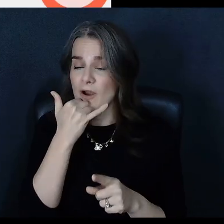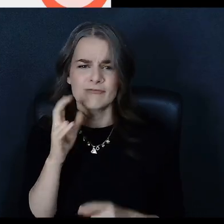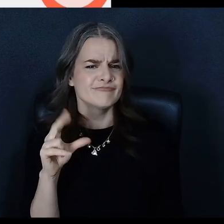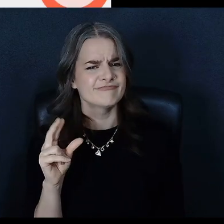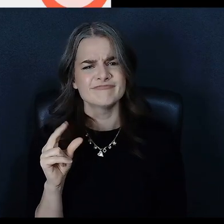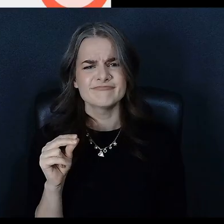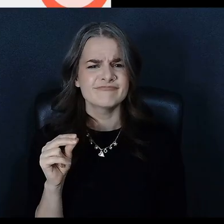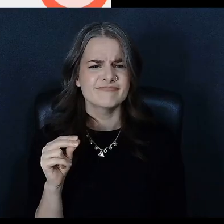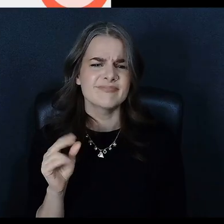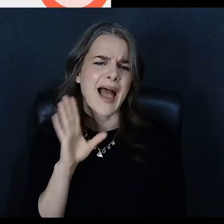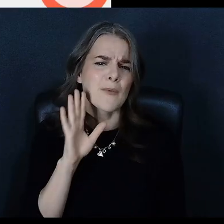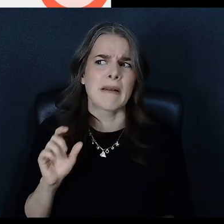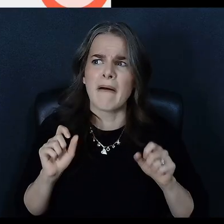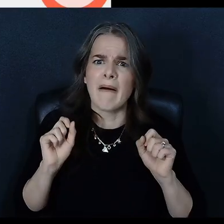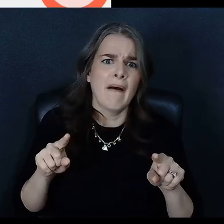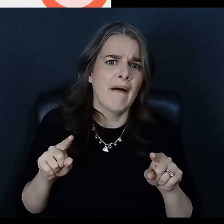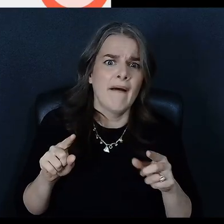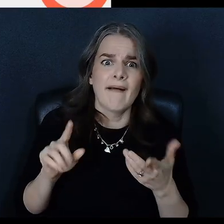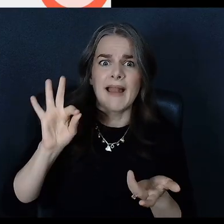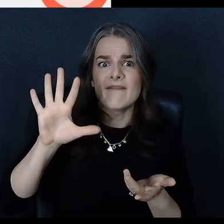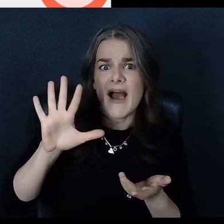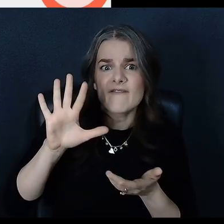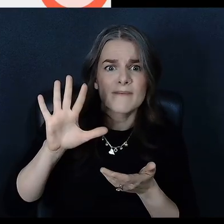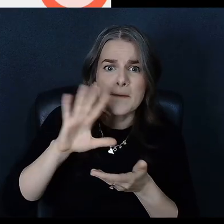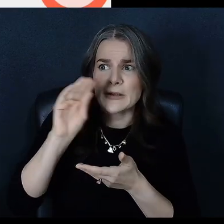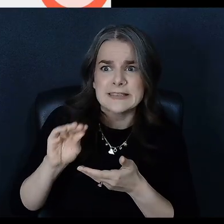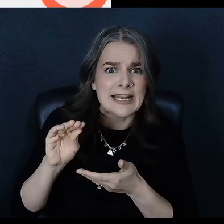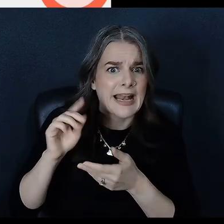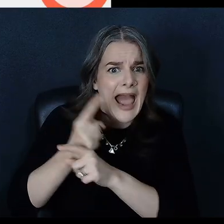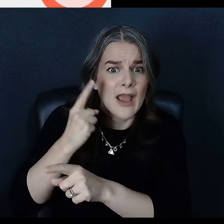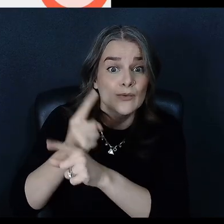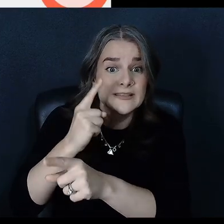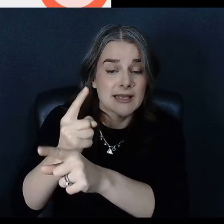95% accuracy is what people see, which sounds great.